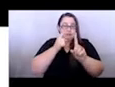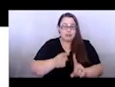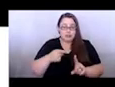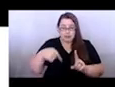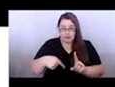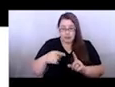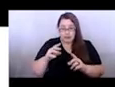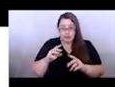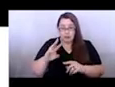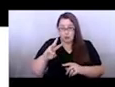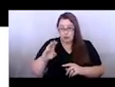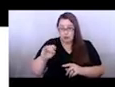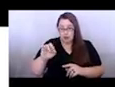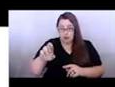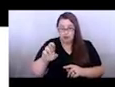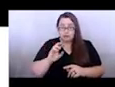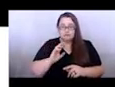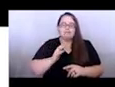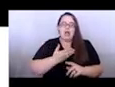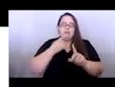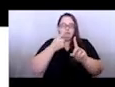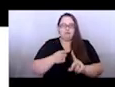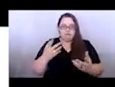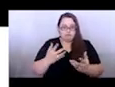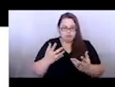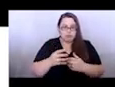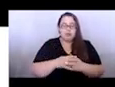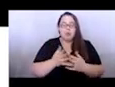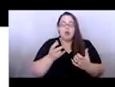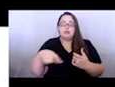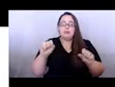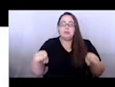So our objectives for this webinar are for you to be able to understand